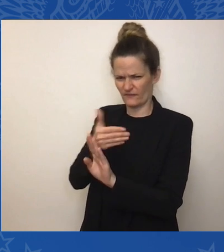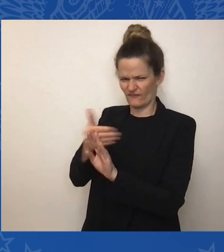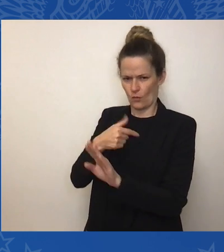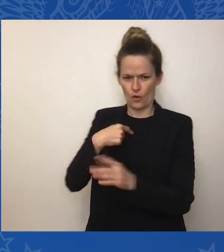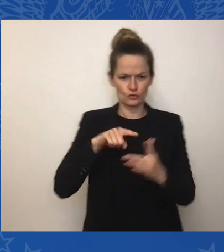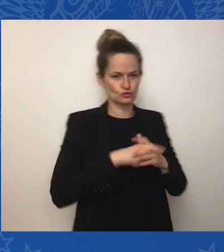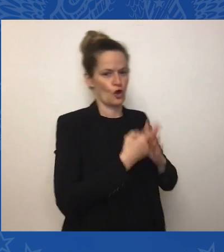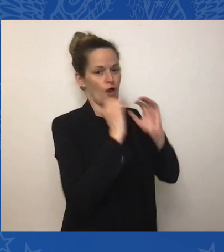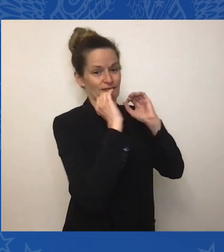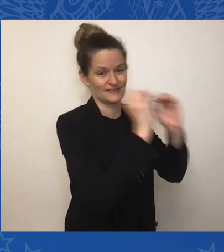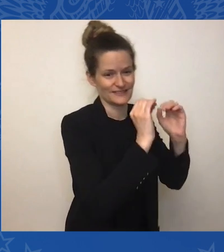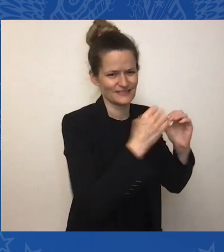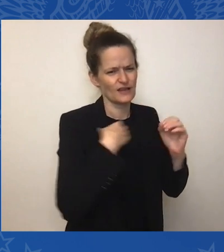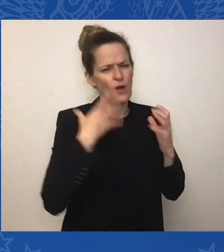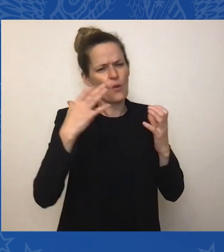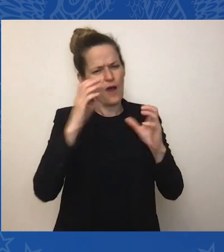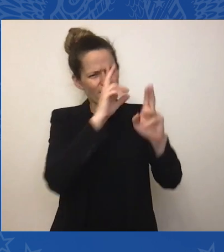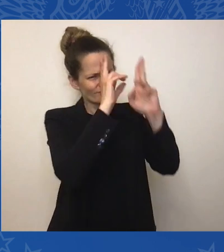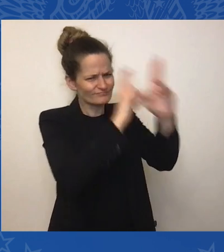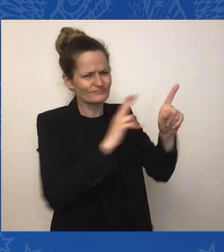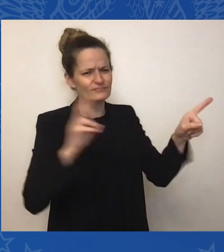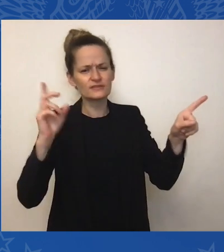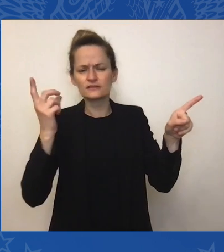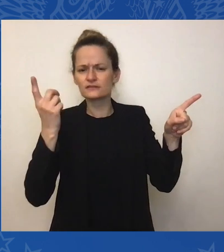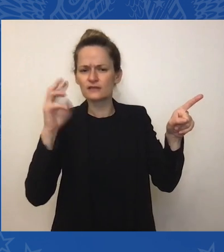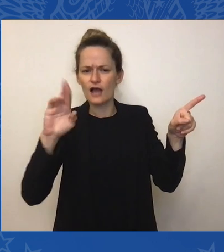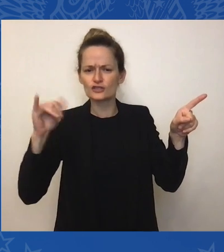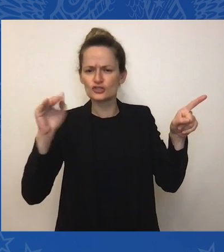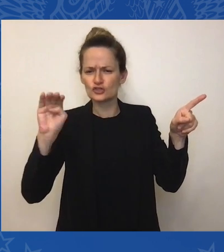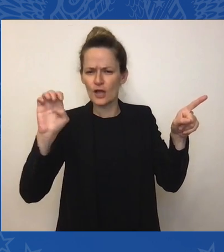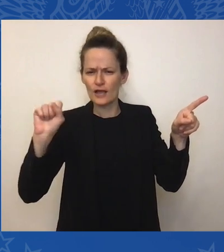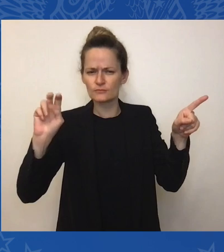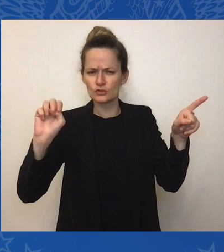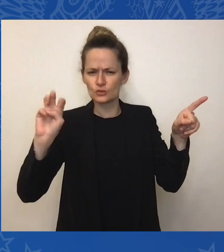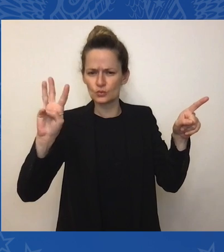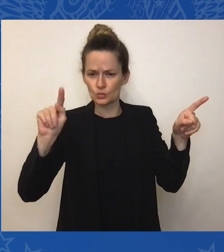a trailblazer in Black American studies and the civil rights across our nation.